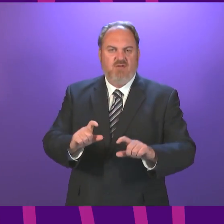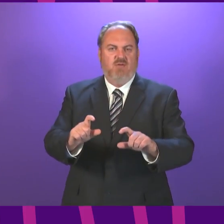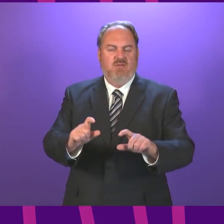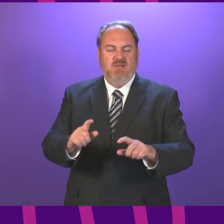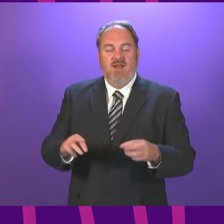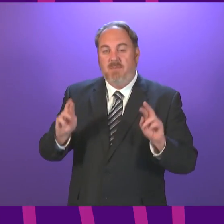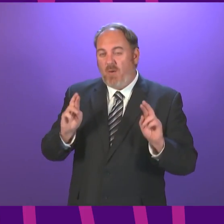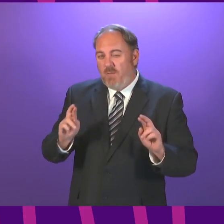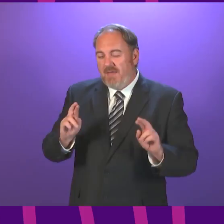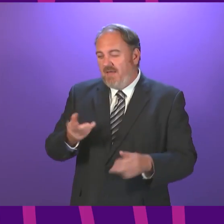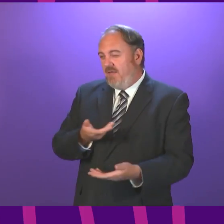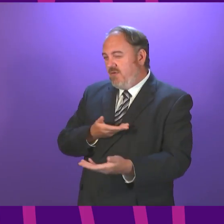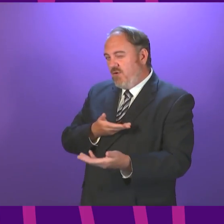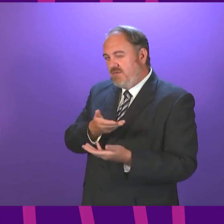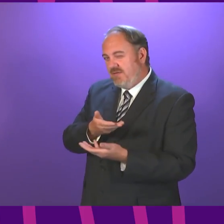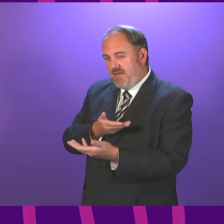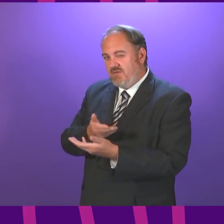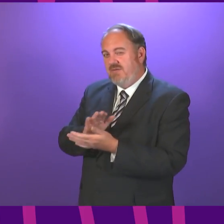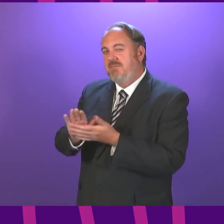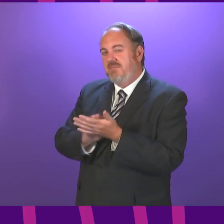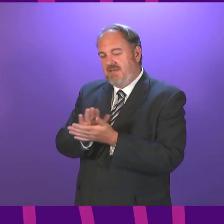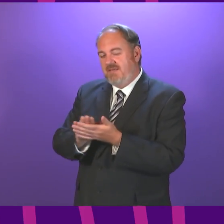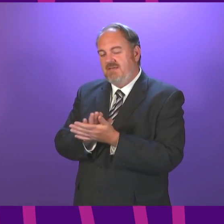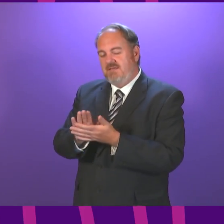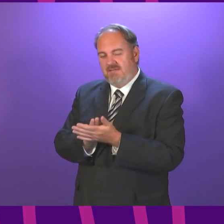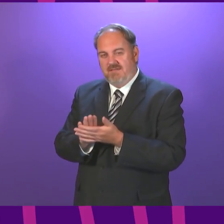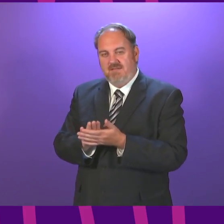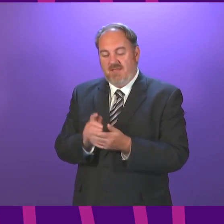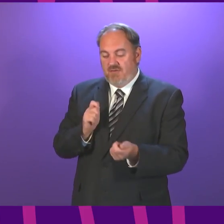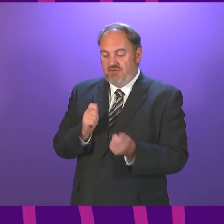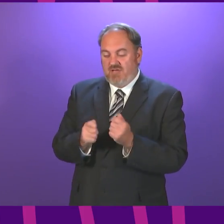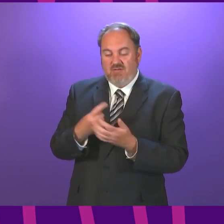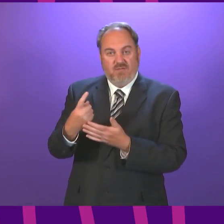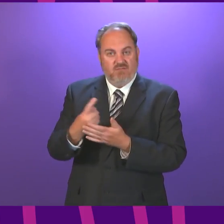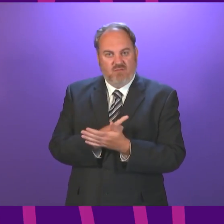that the consultation will lead to permanent changes in the regulation and legislation